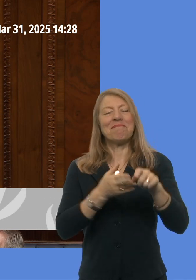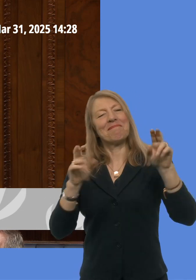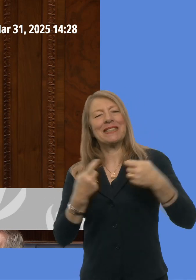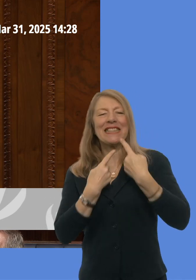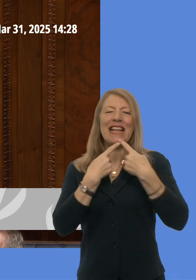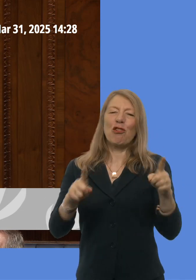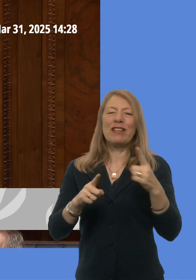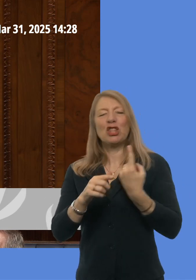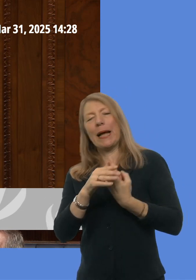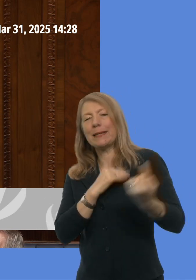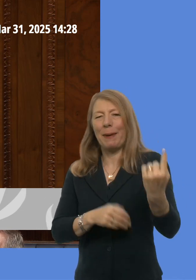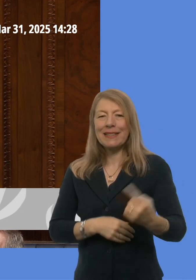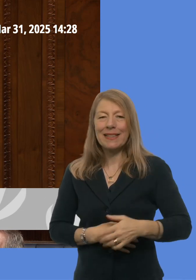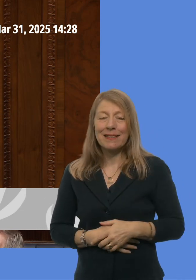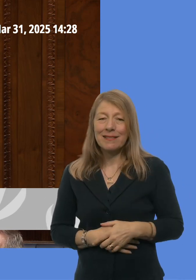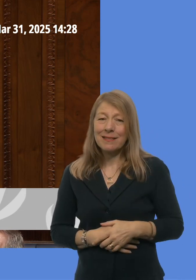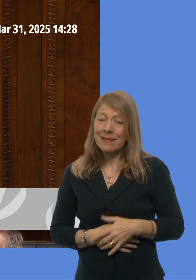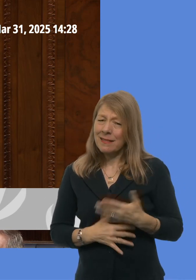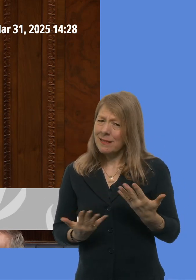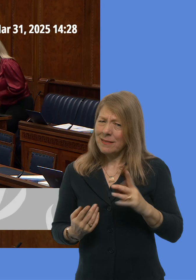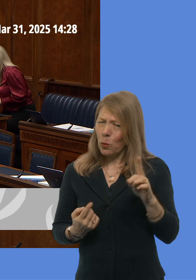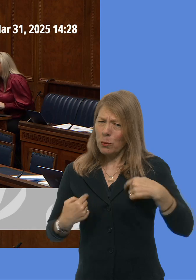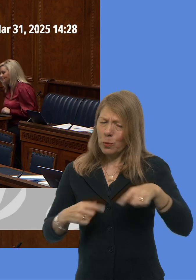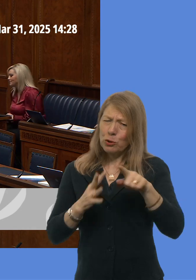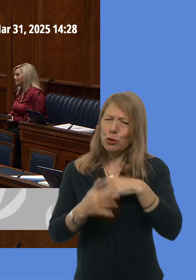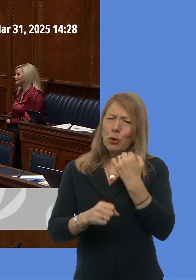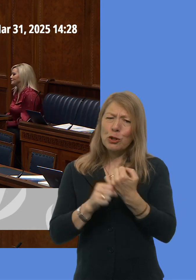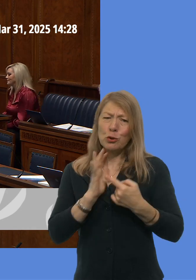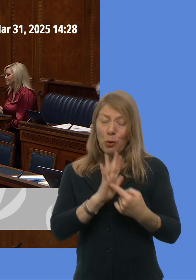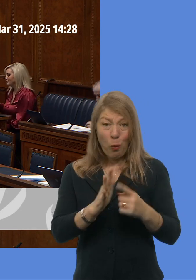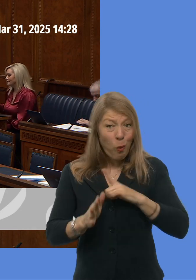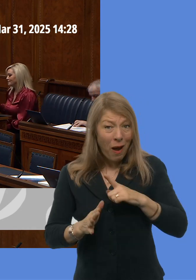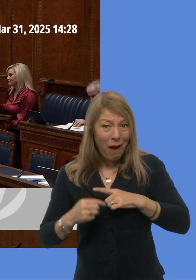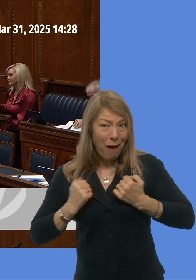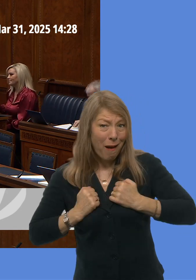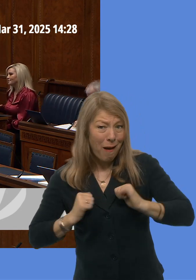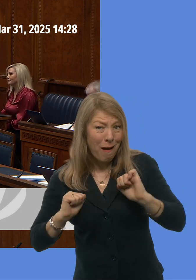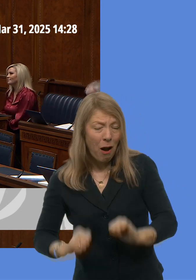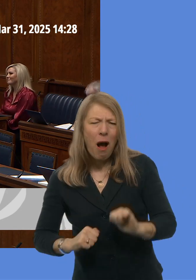and Scots-Irish had in building modern America? Minister. Thank you, Mr Speaker. I thank the Member for her question.